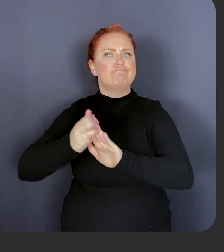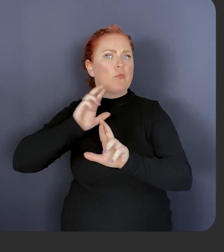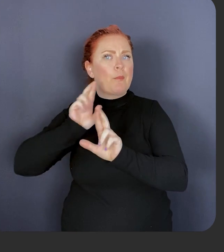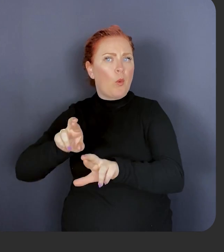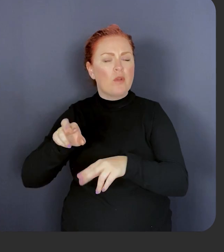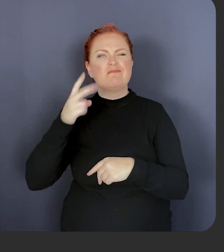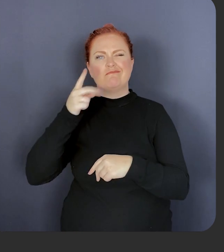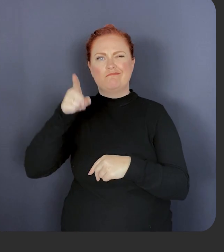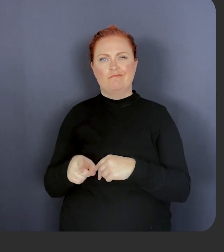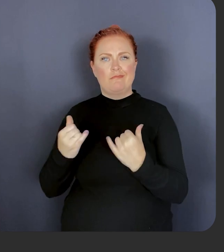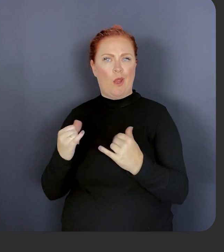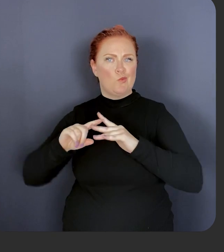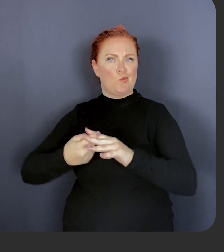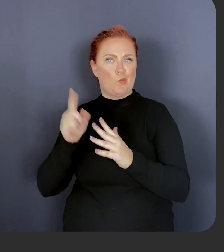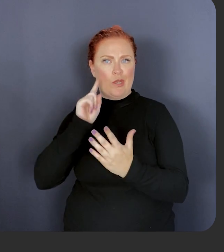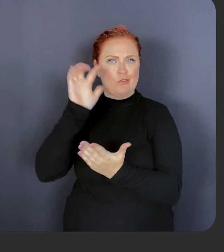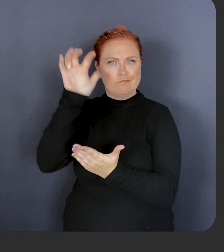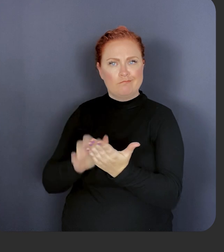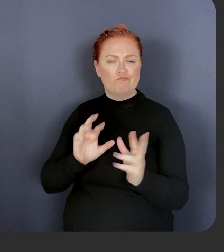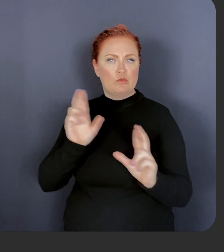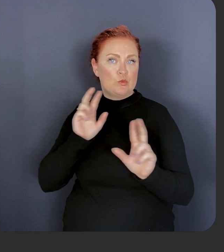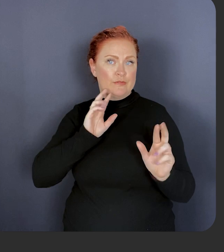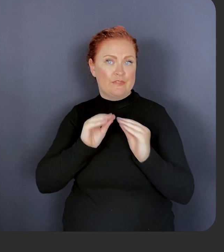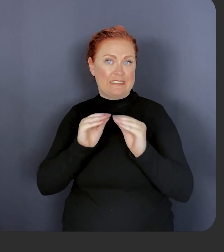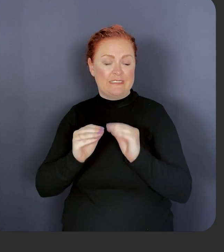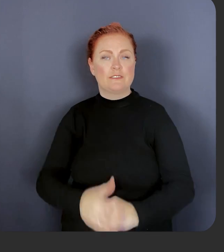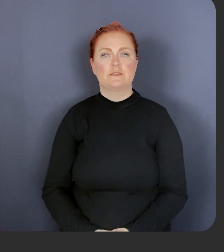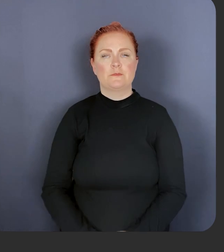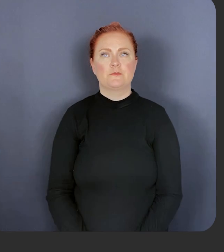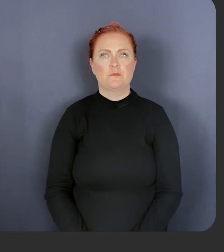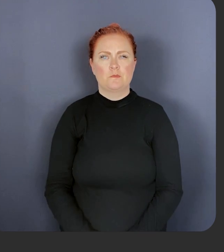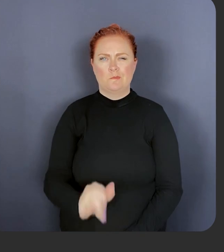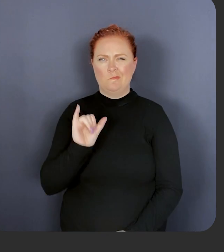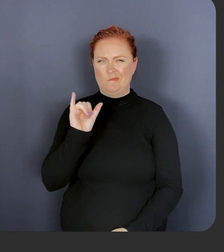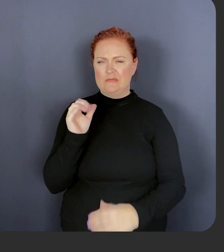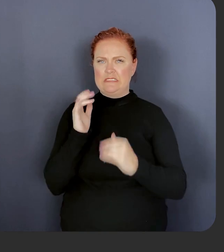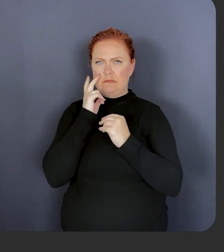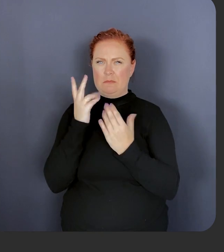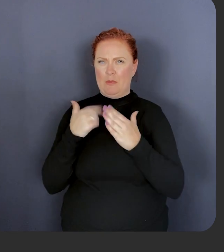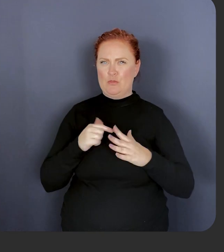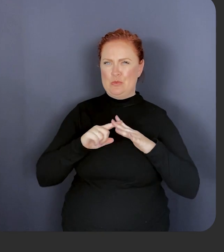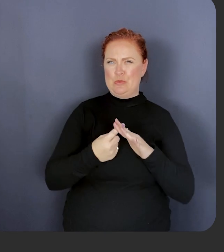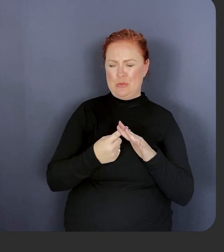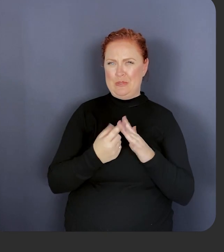see my starting place of everything that I need to fix. Let's see. I might need to stop and restart it